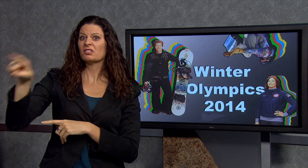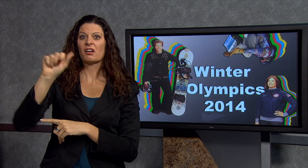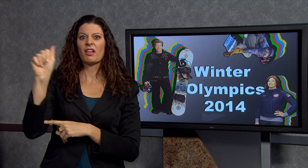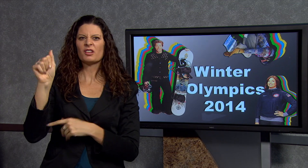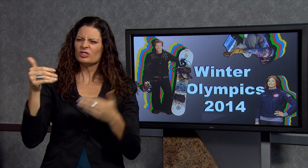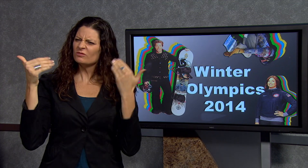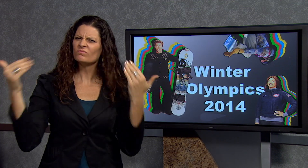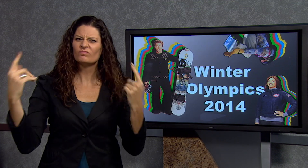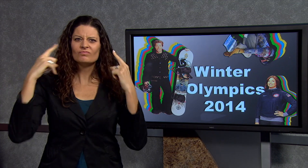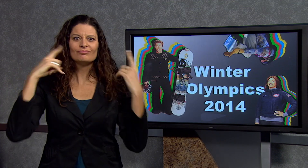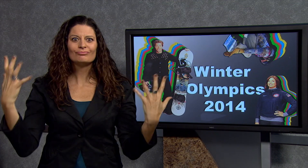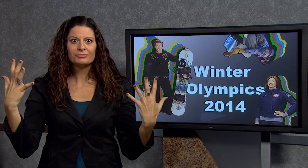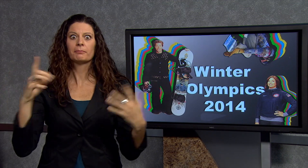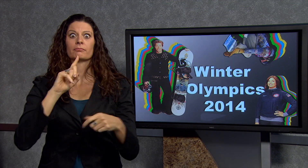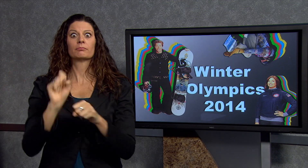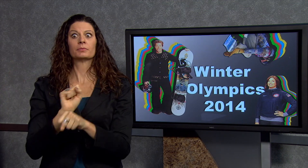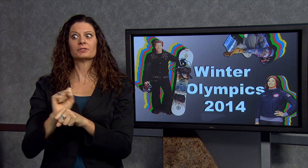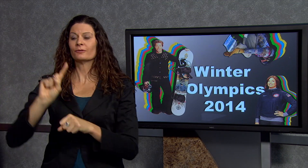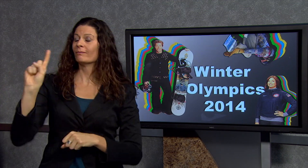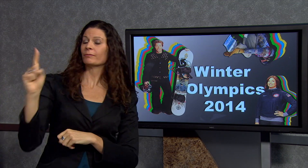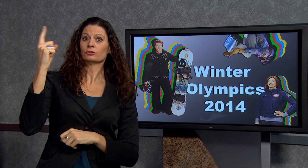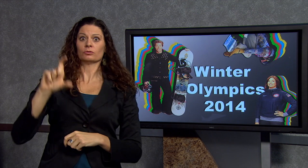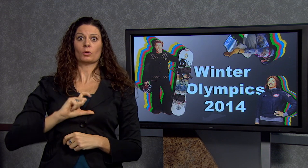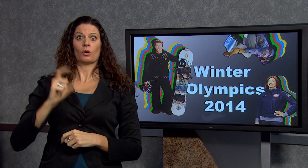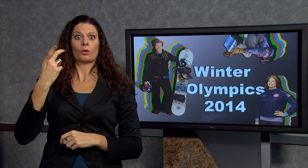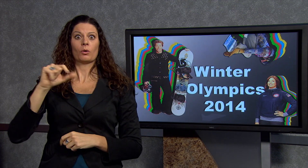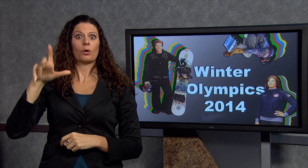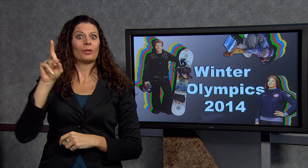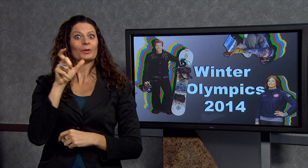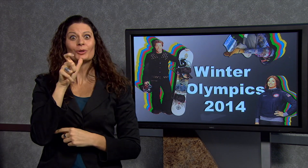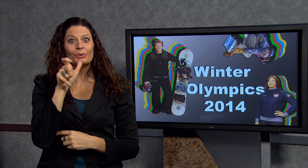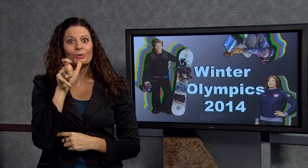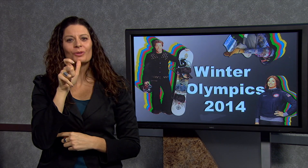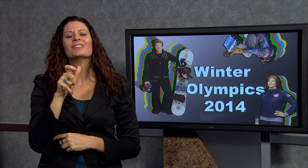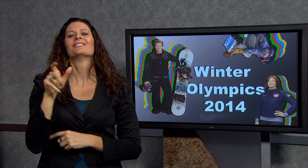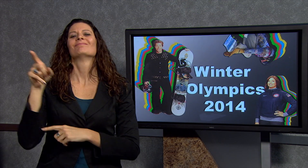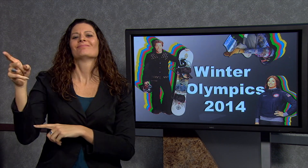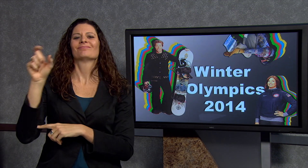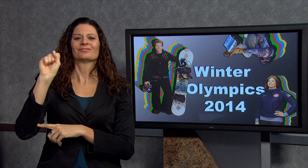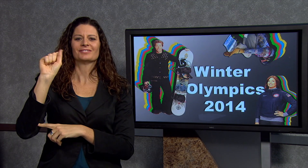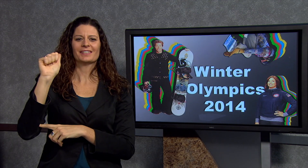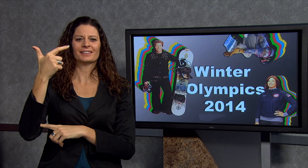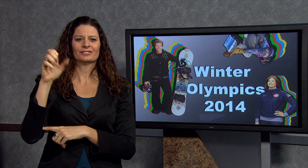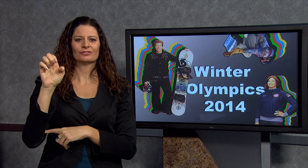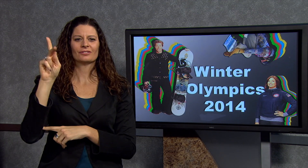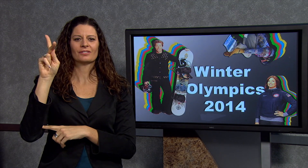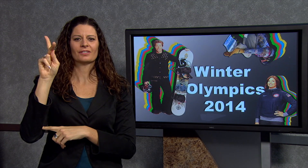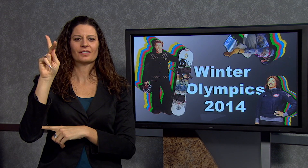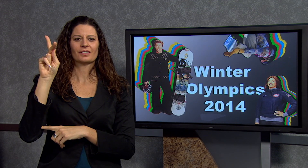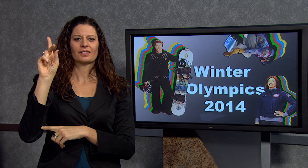HOWEVER, TAKING A RISK WORKED OUT FOR SOME ATHLETES. THE U-S GOT ITS FIRST GOLD MEDAL